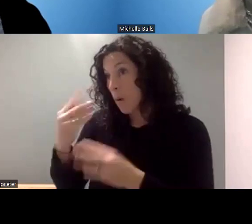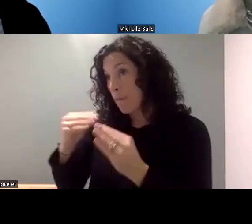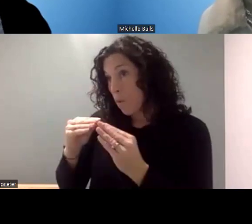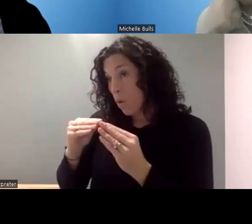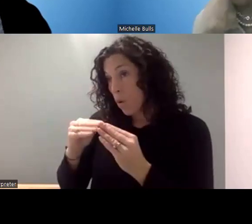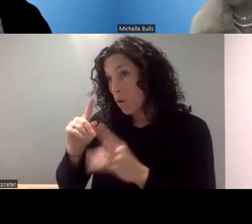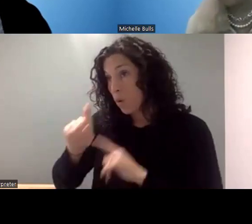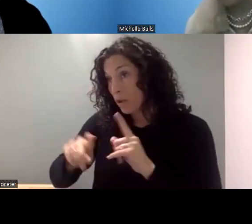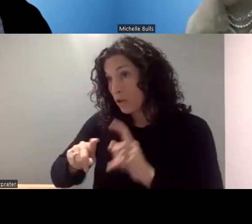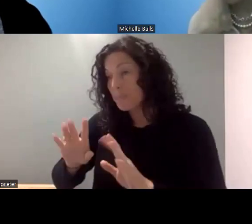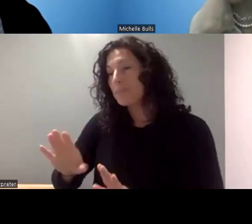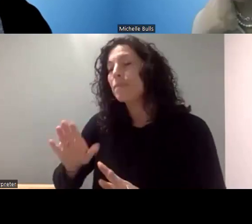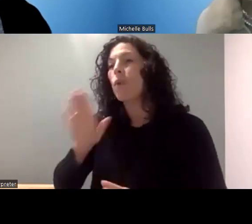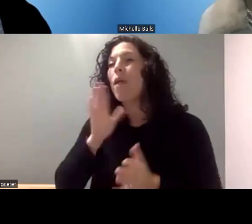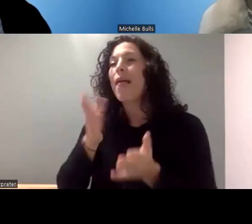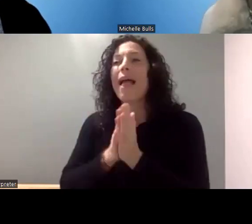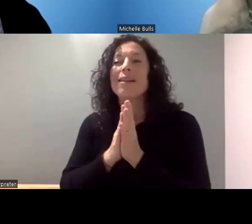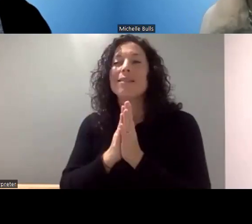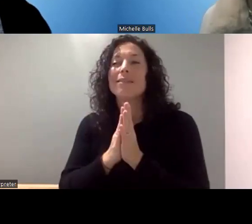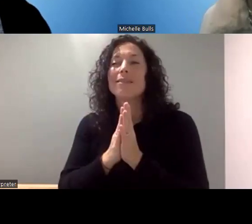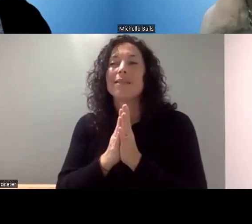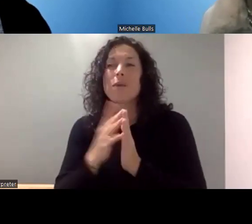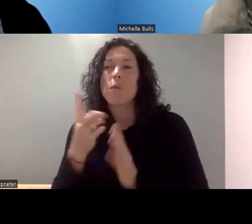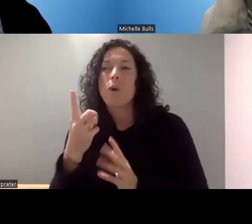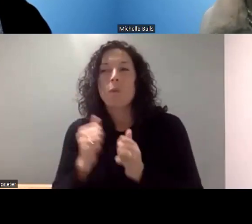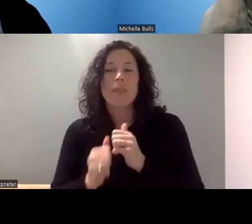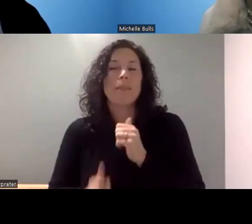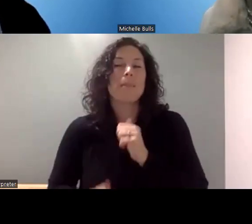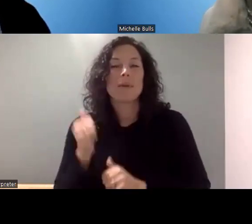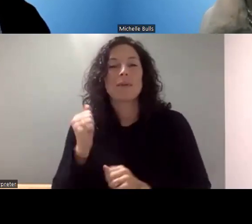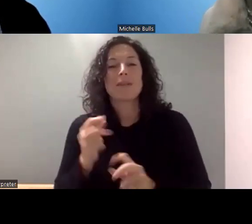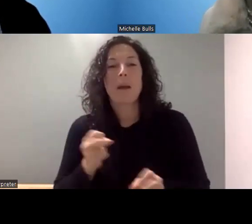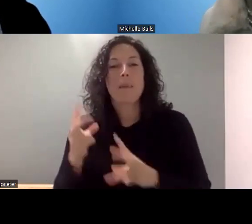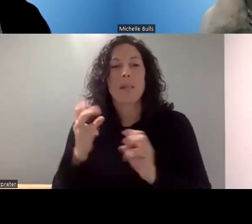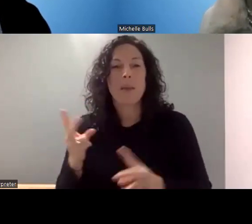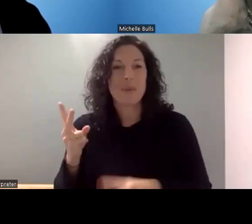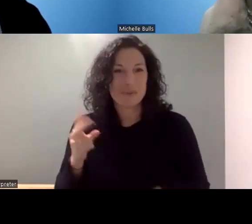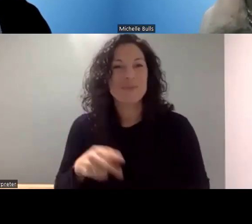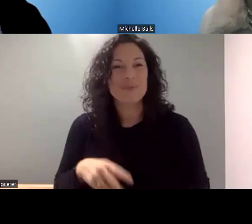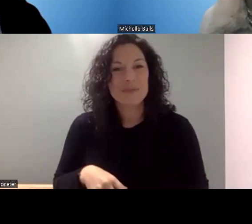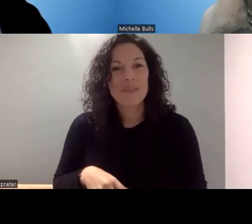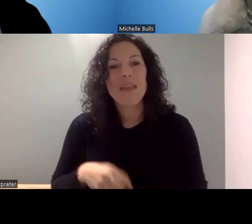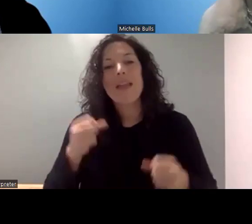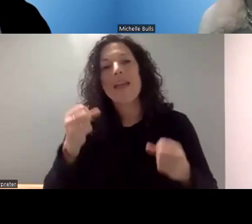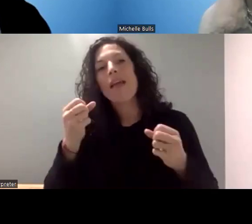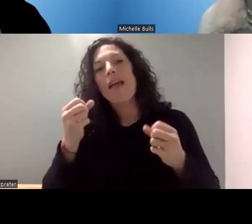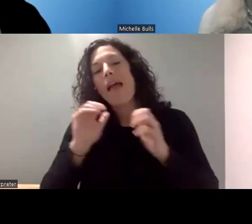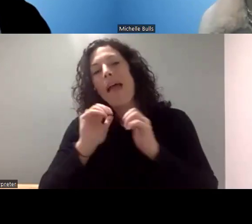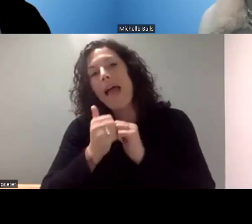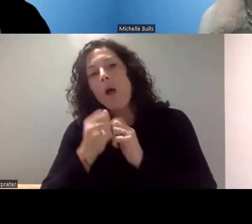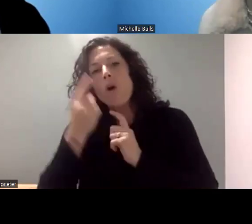I'm going to ask the one with the most upvotes. They would like to know how to consider variable